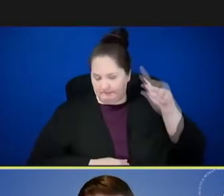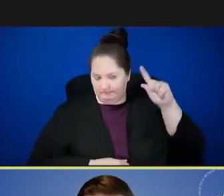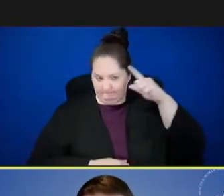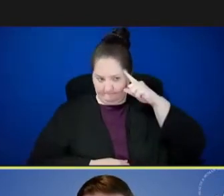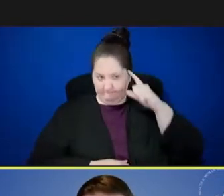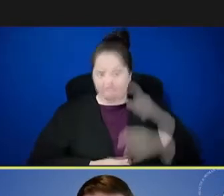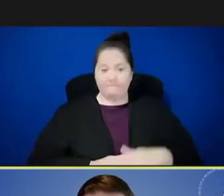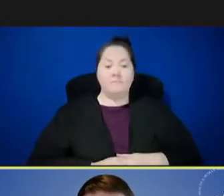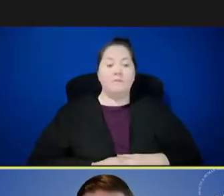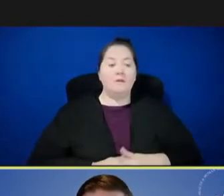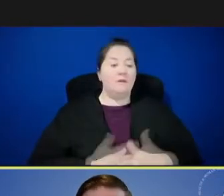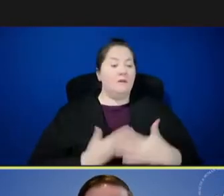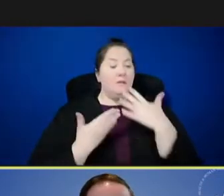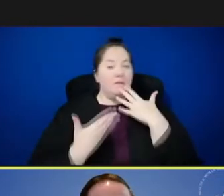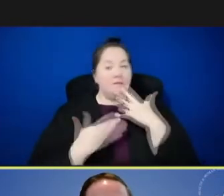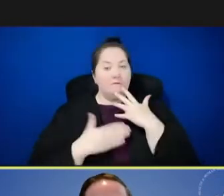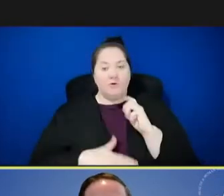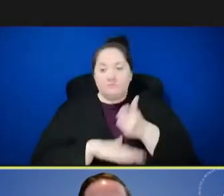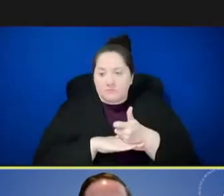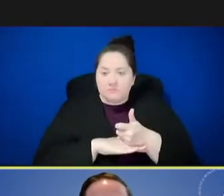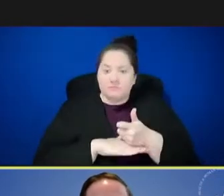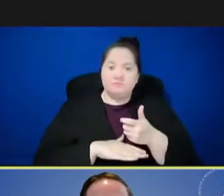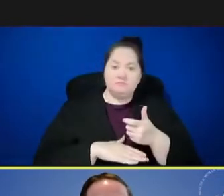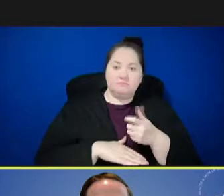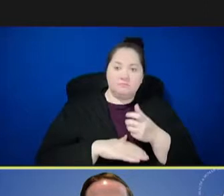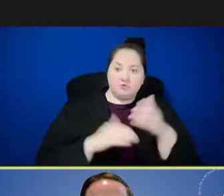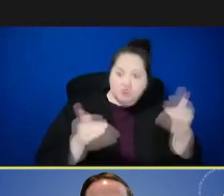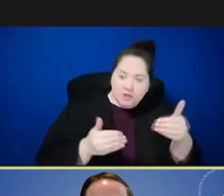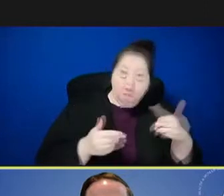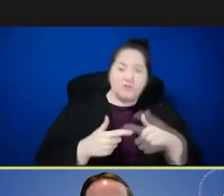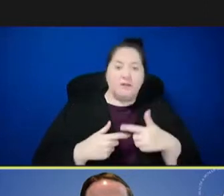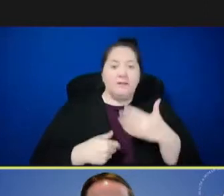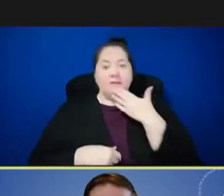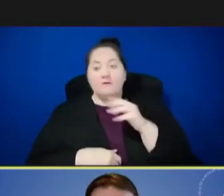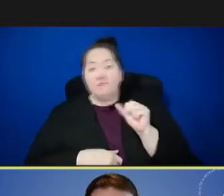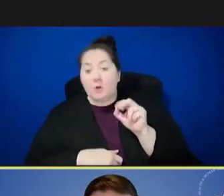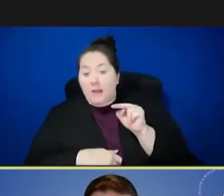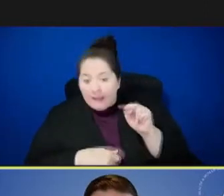and stage setting. And thank Anne and Rebecca for inviting me and helping coordinate with